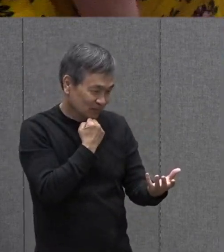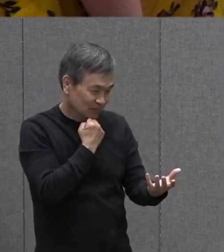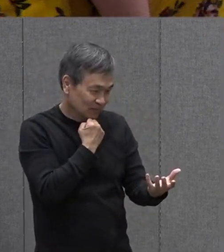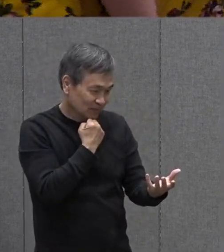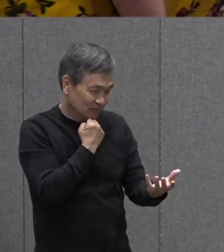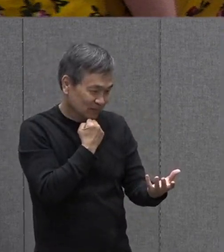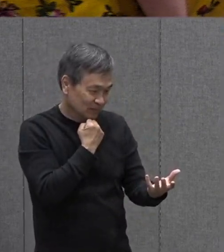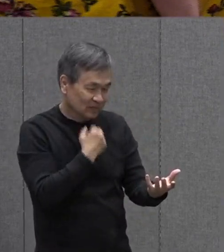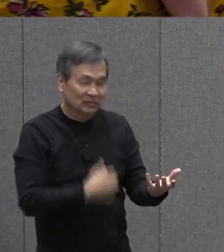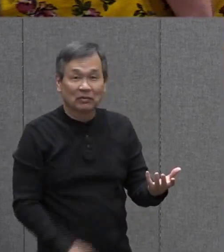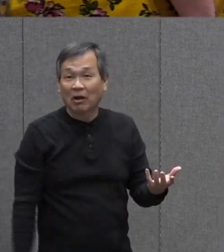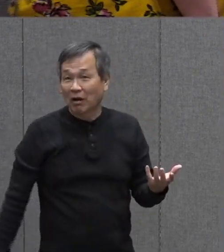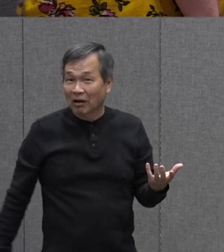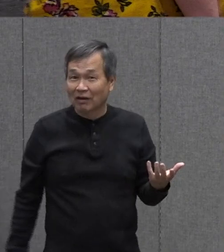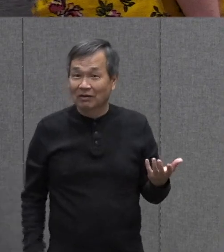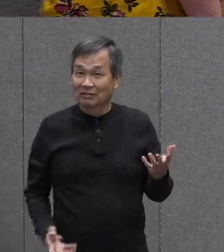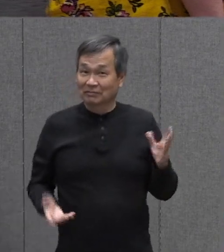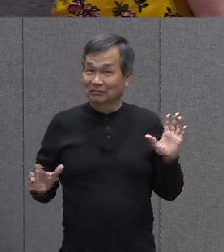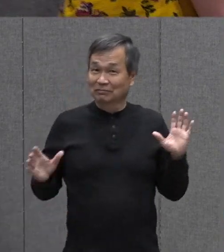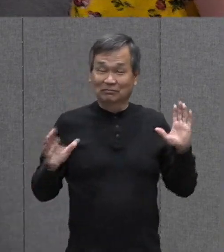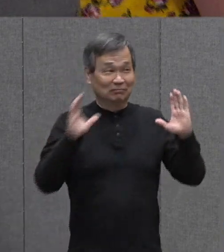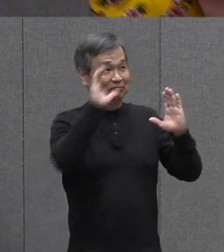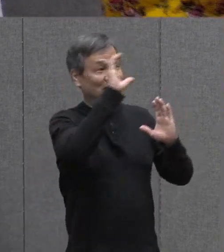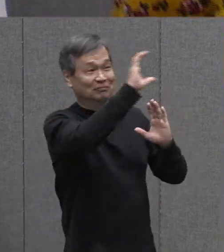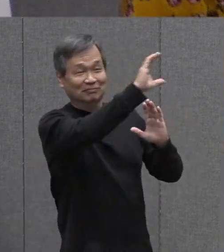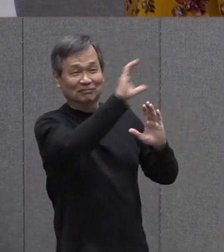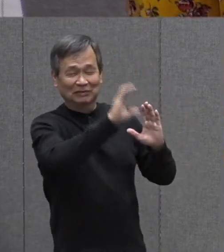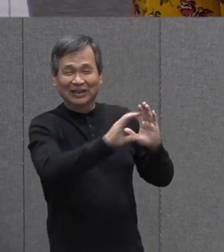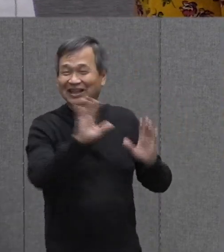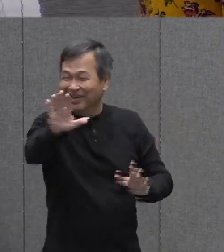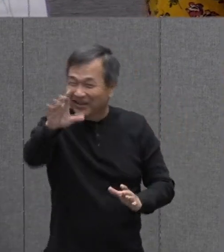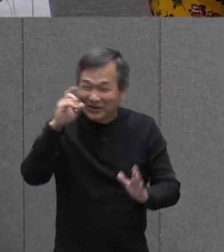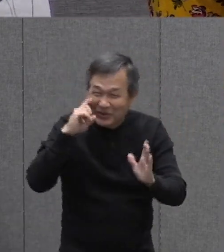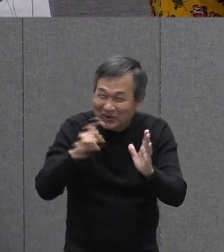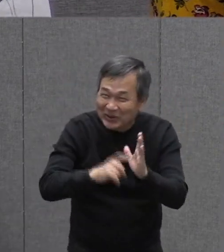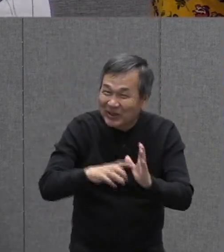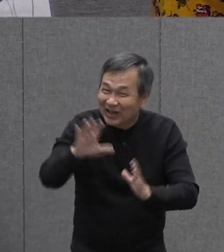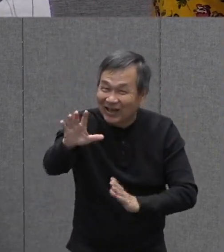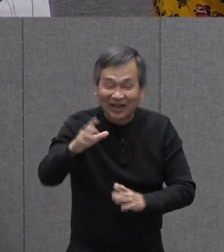And that was the whole poem. You may have noticed when we were reading the poem